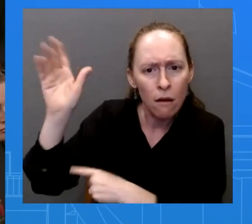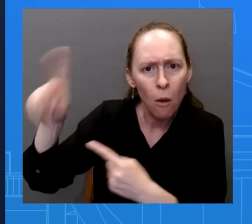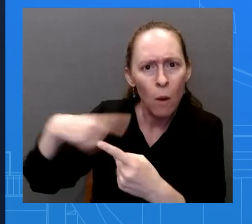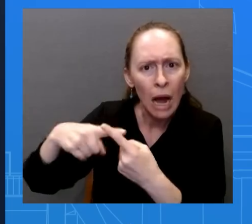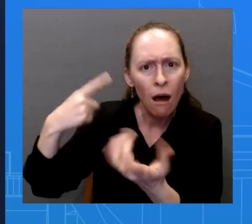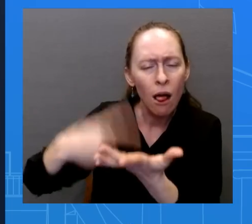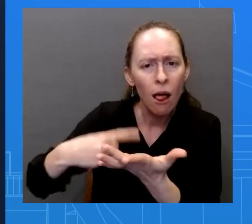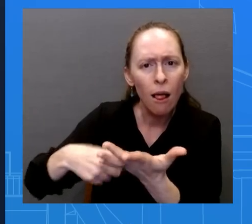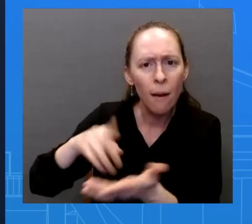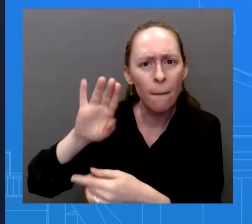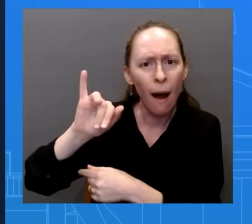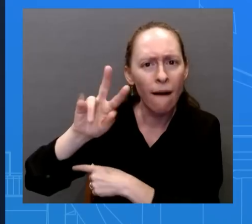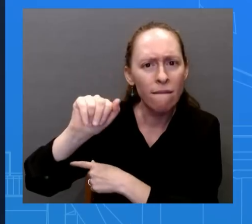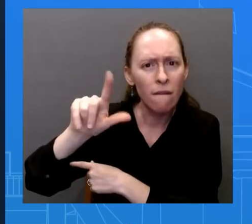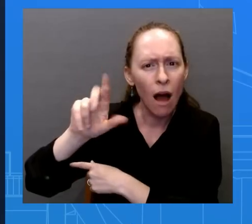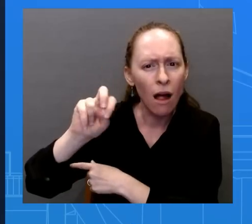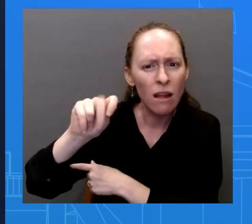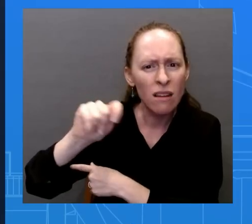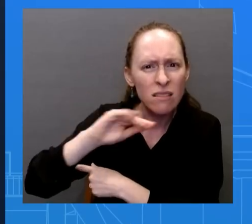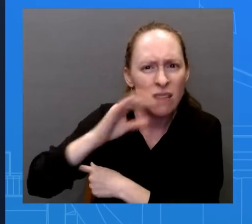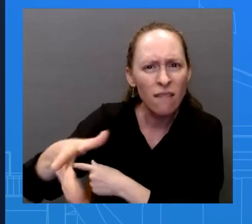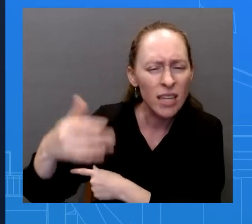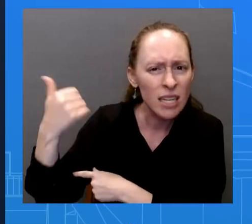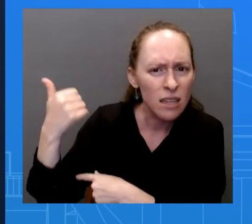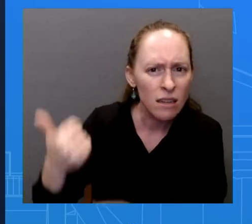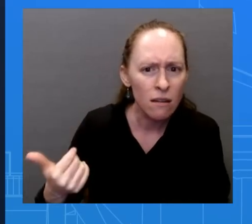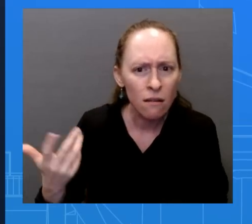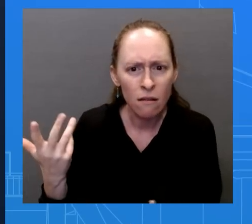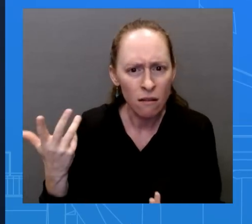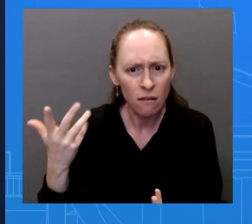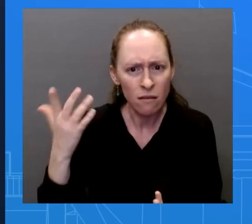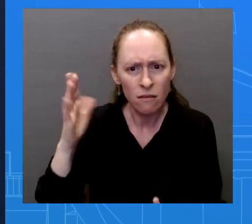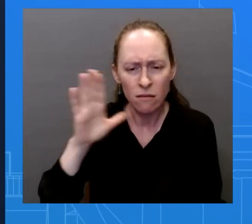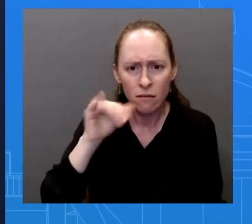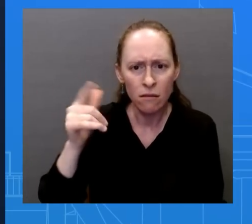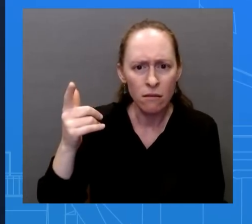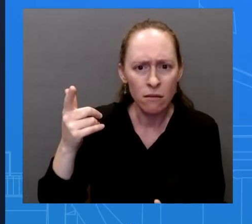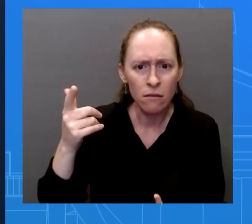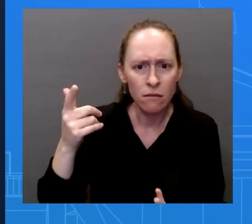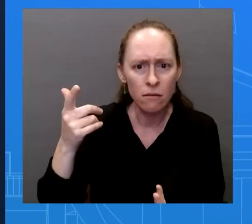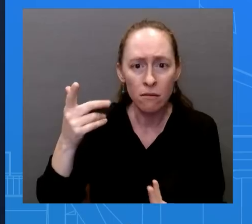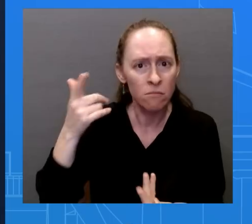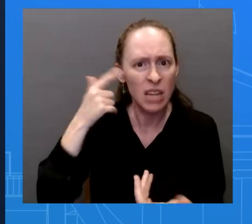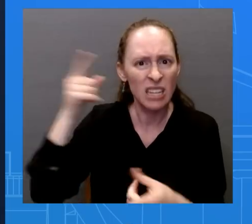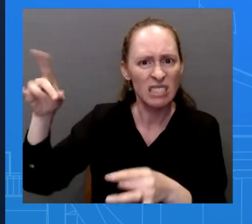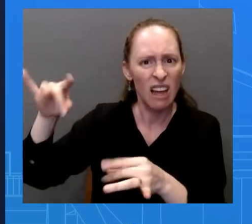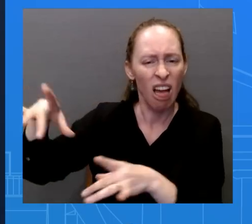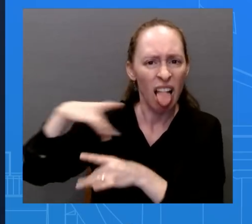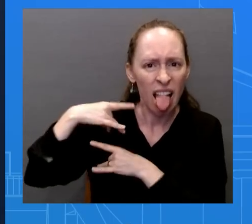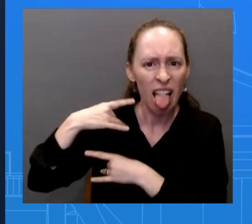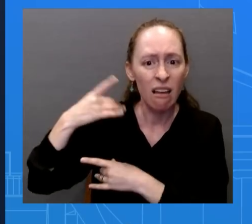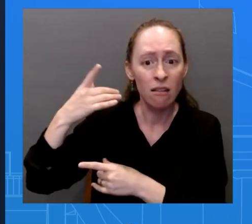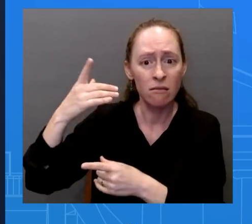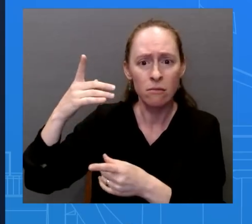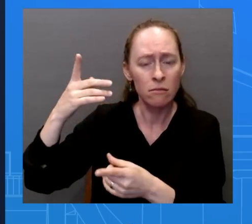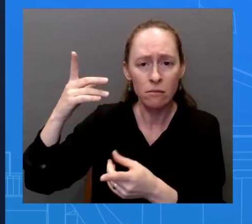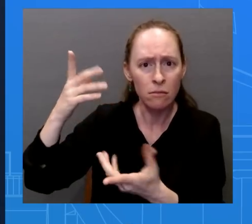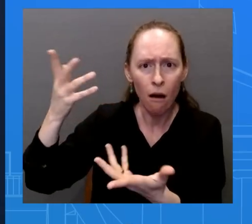Dr. Jha: Yeah, so, the -- we're still working out things. Look, I -- the advice that all of us are giving is: People should wait three months after they've had their infection.